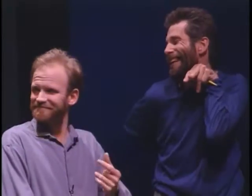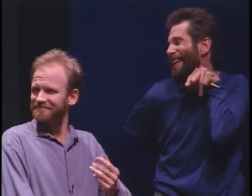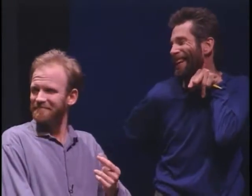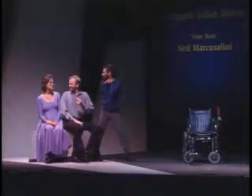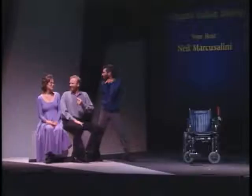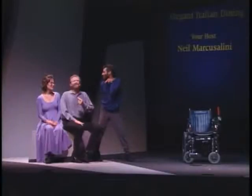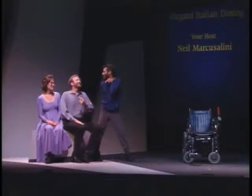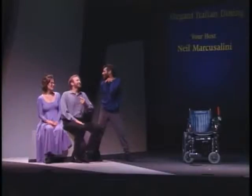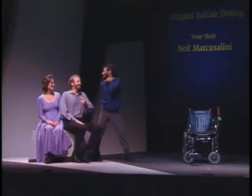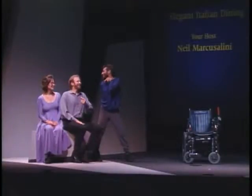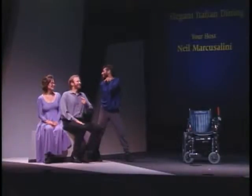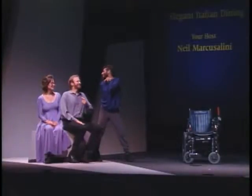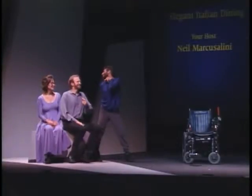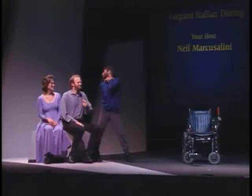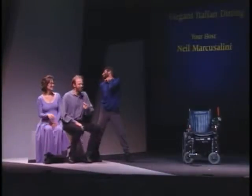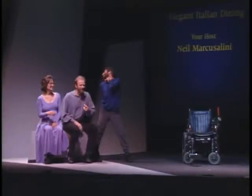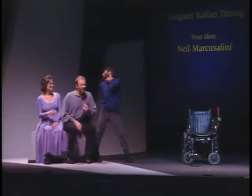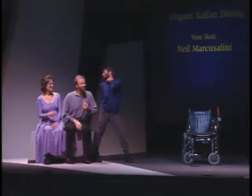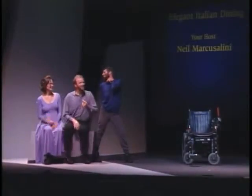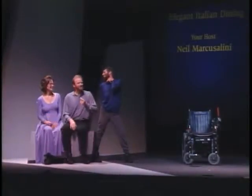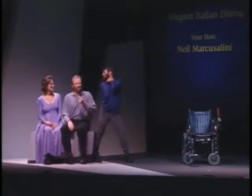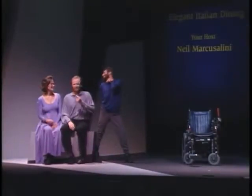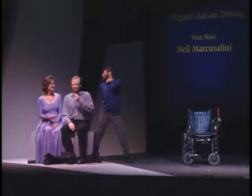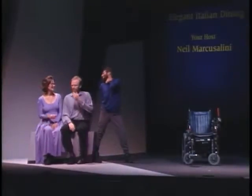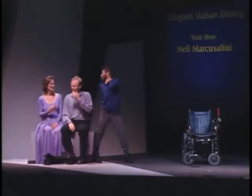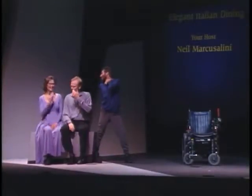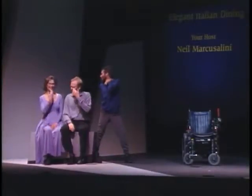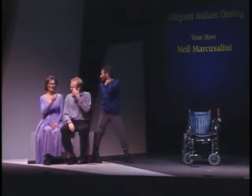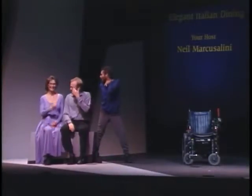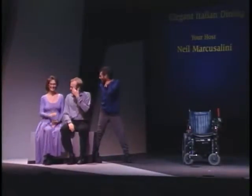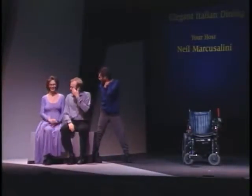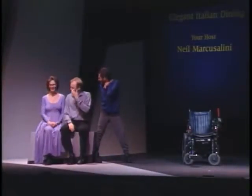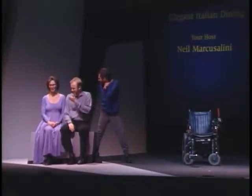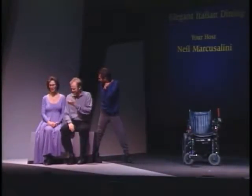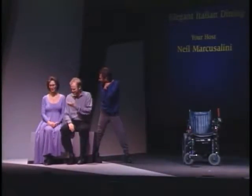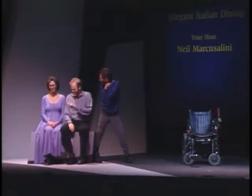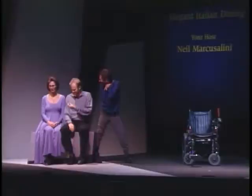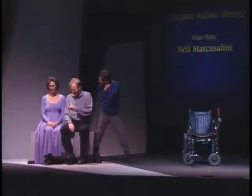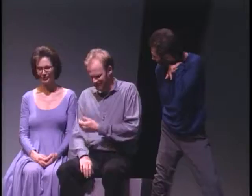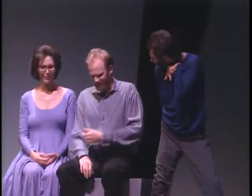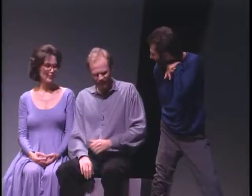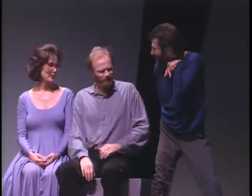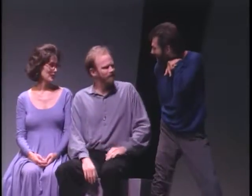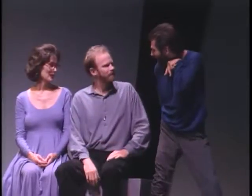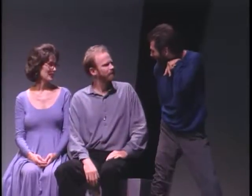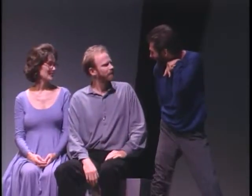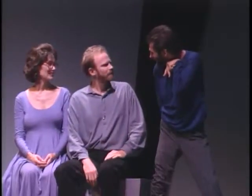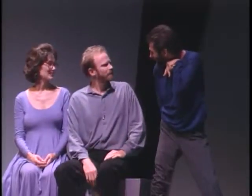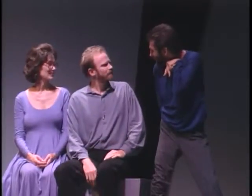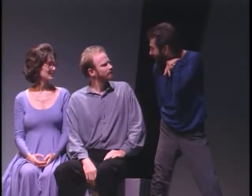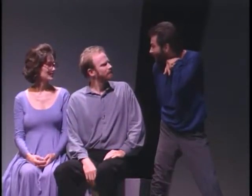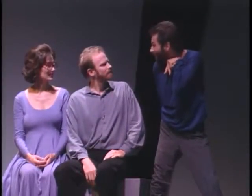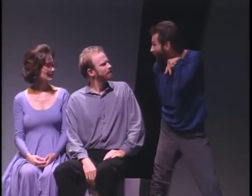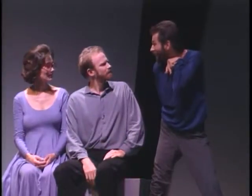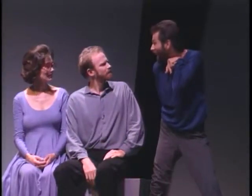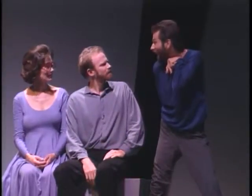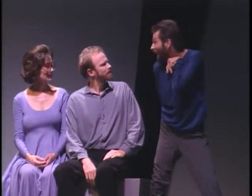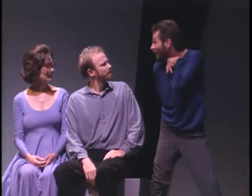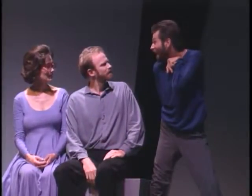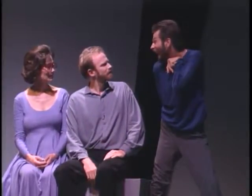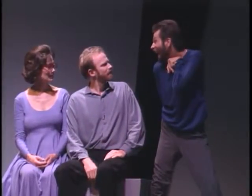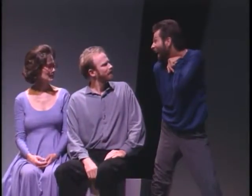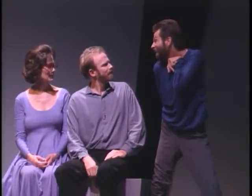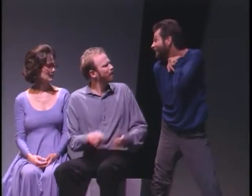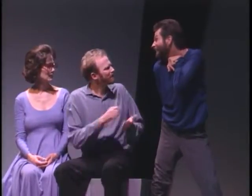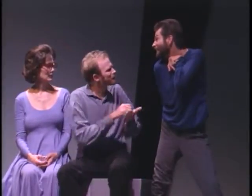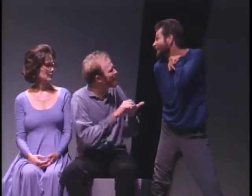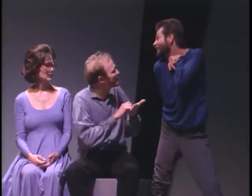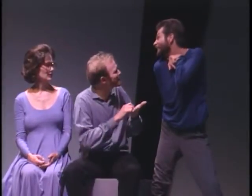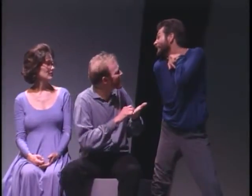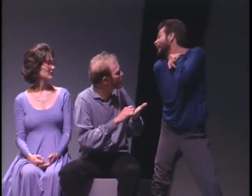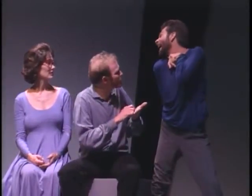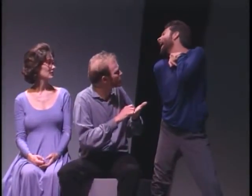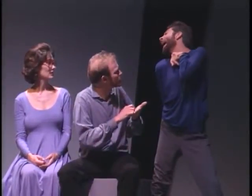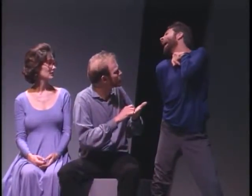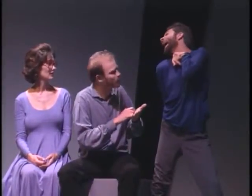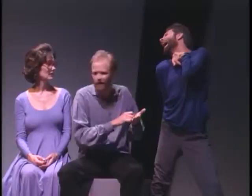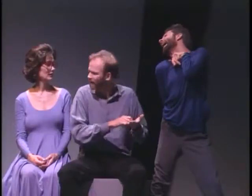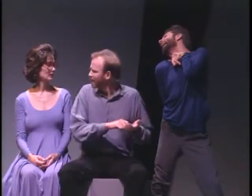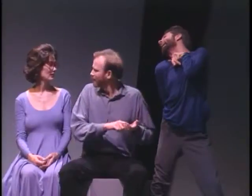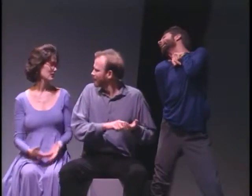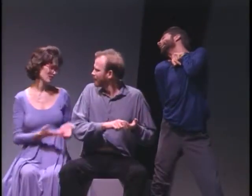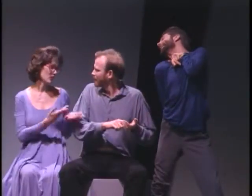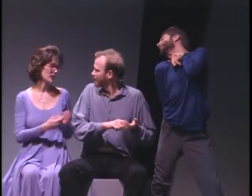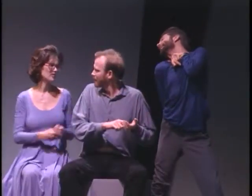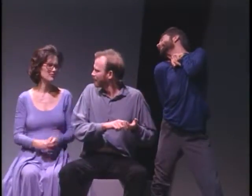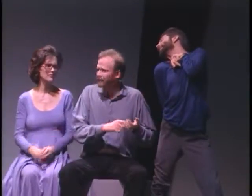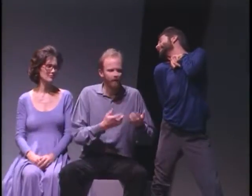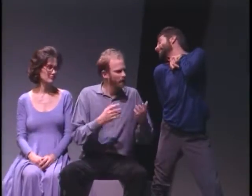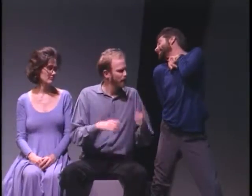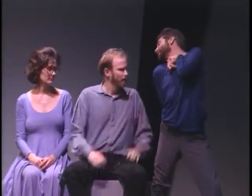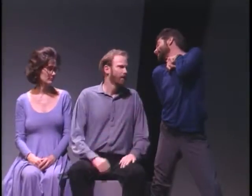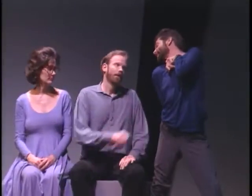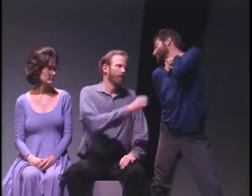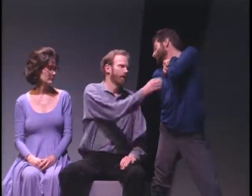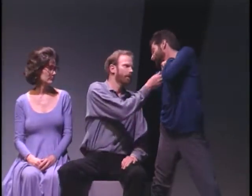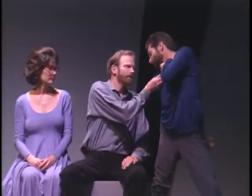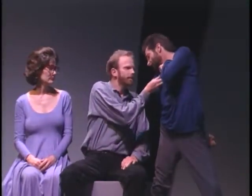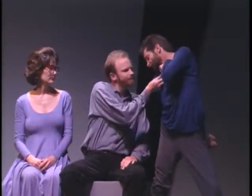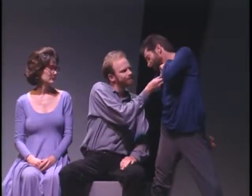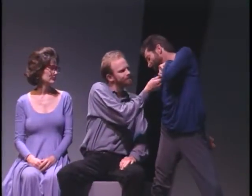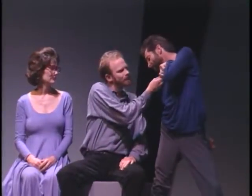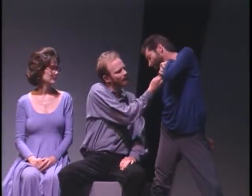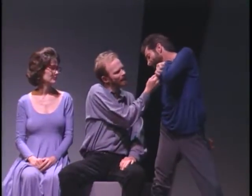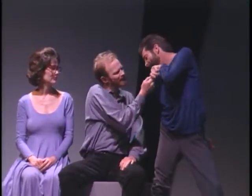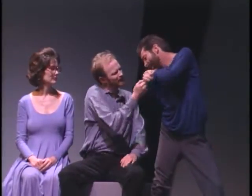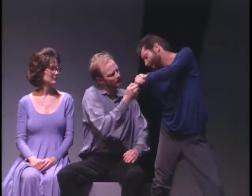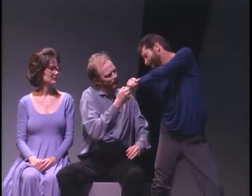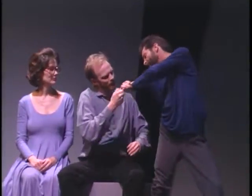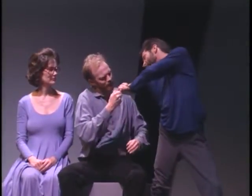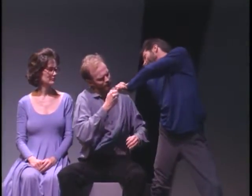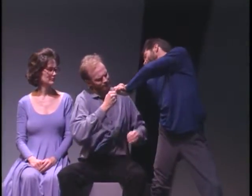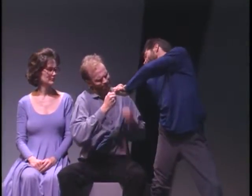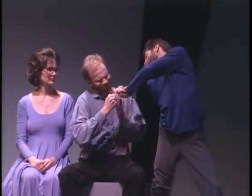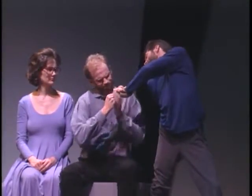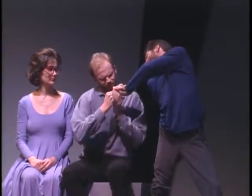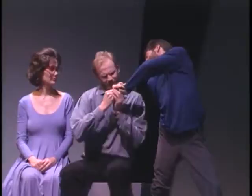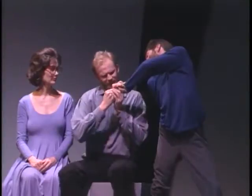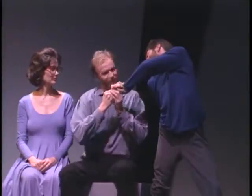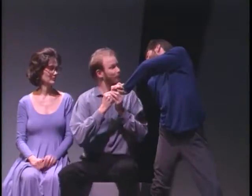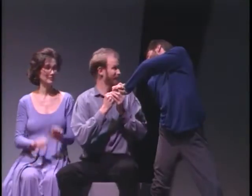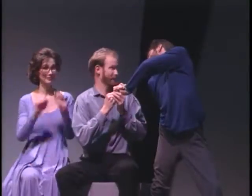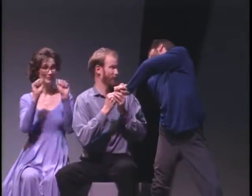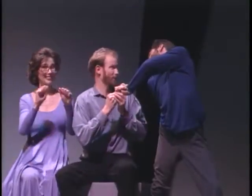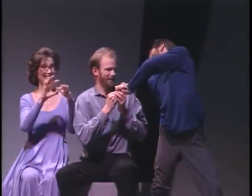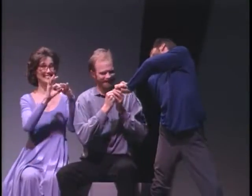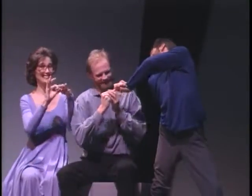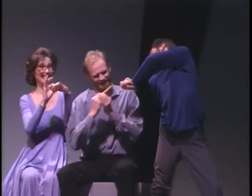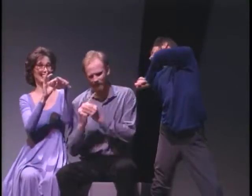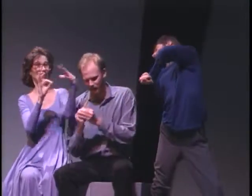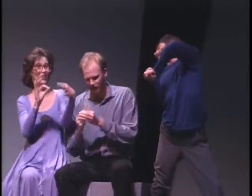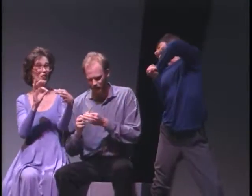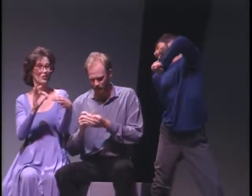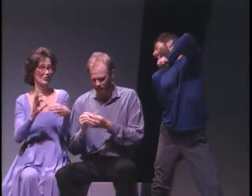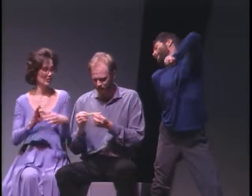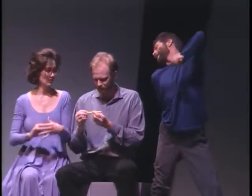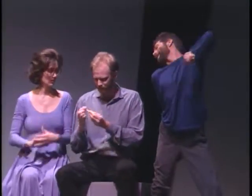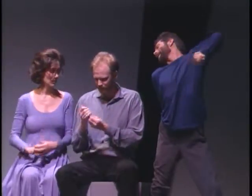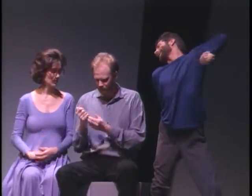yes yes thank you you want me to write that down all right can you let go I